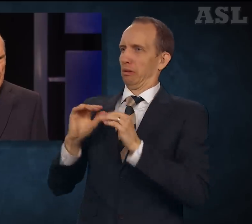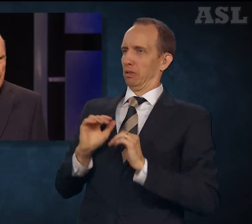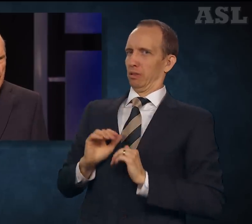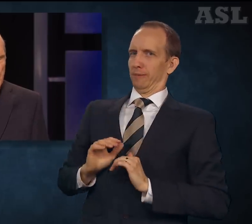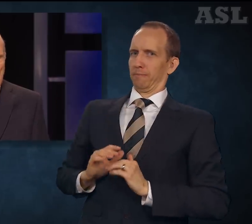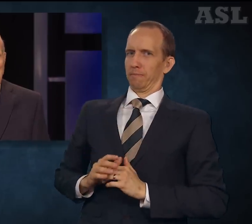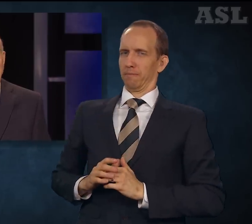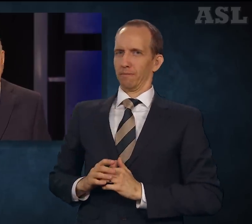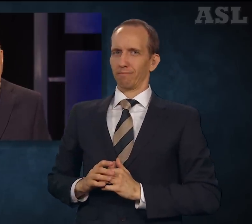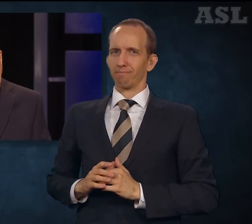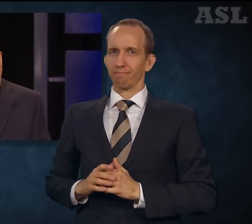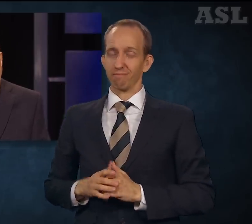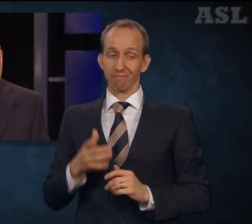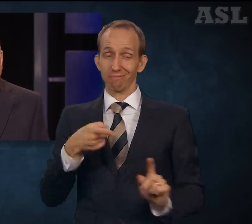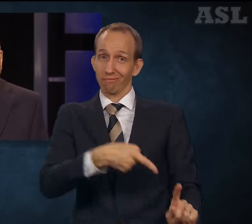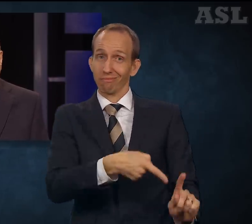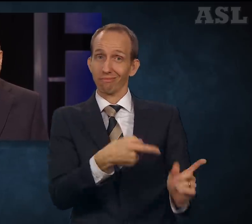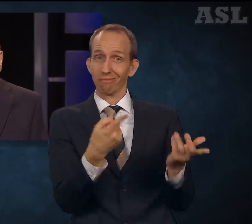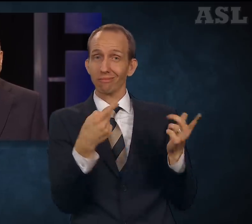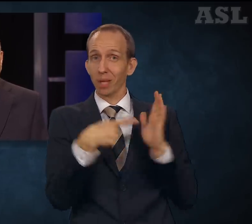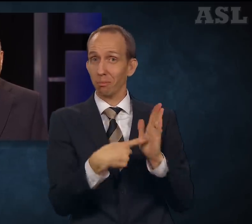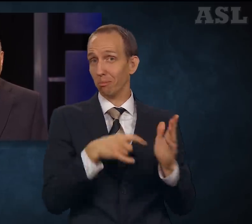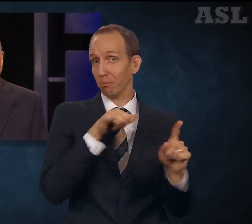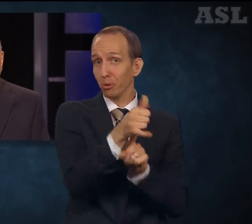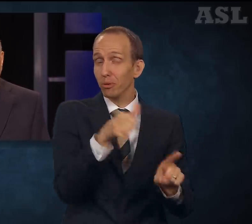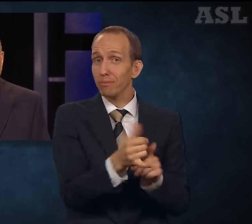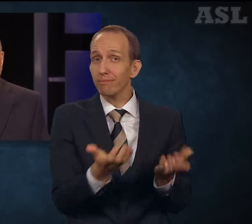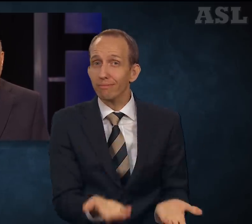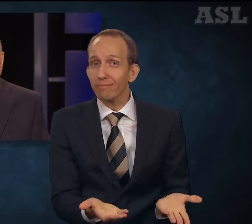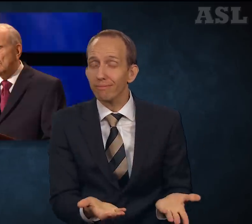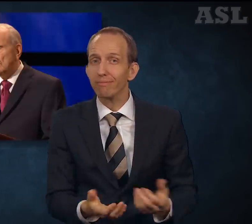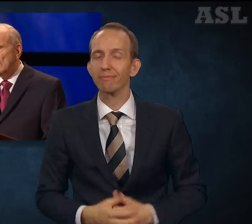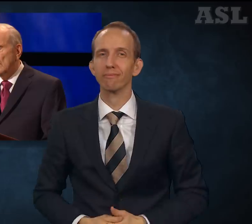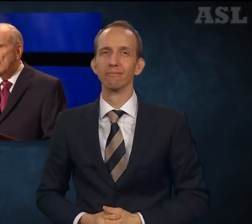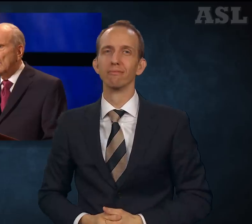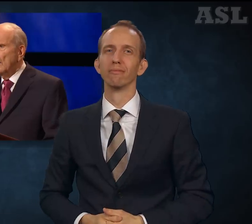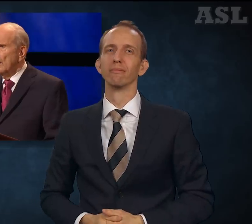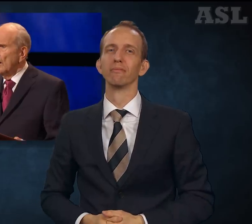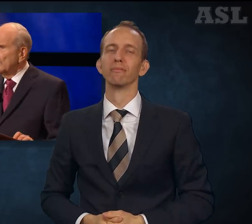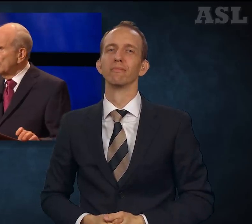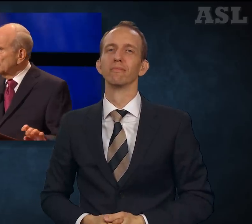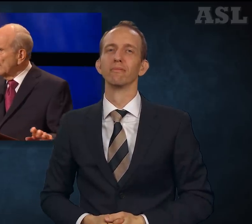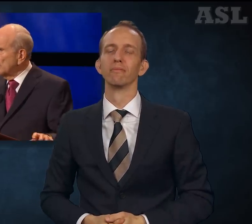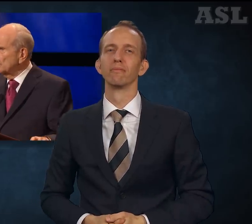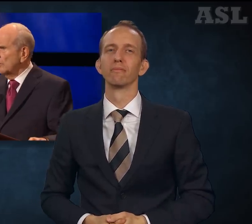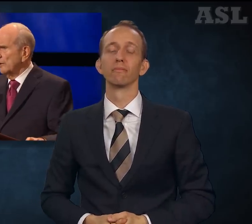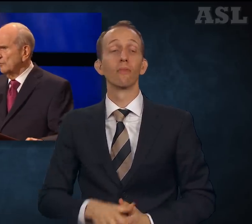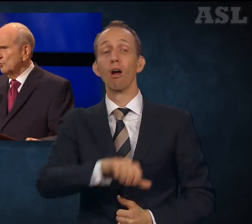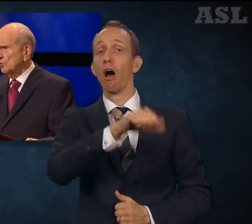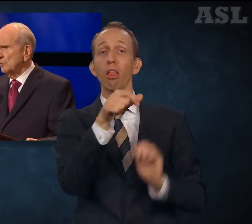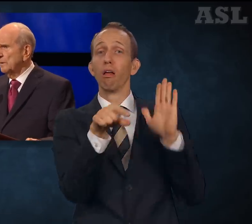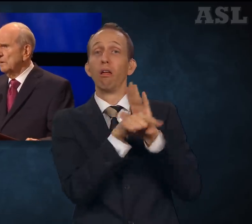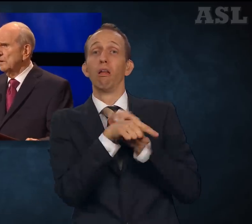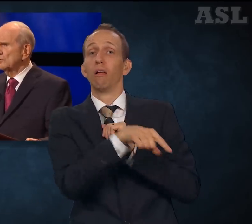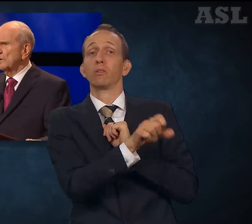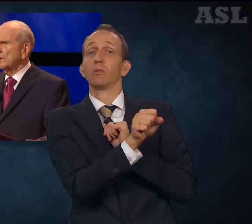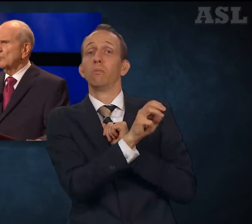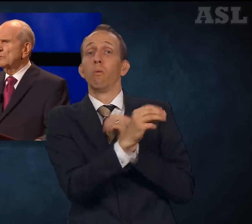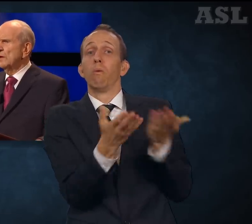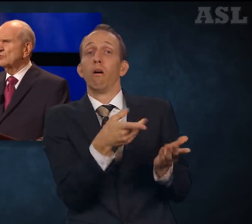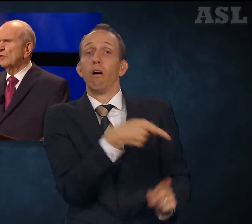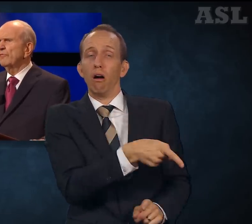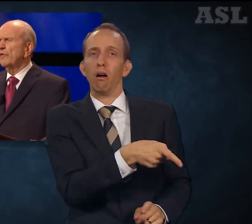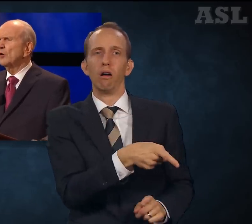DO OR SAY IN PERSON.